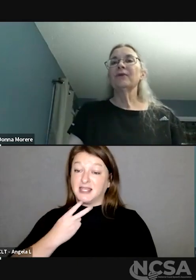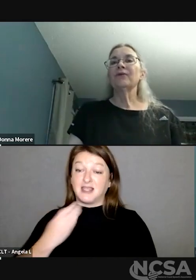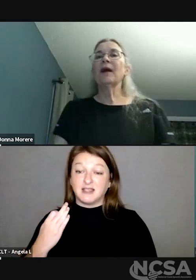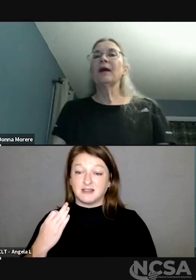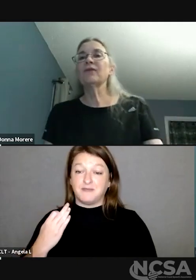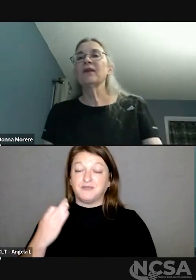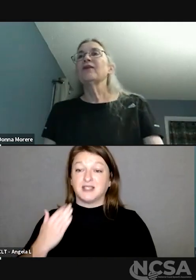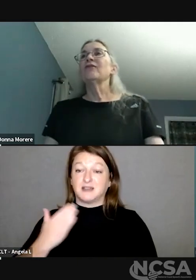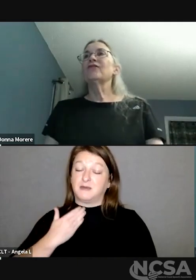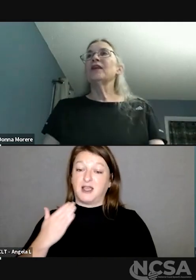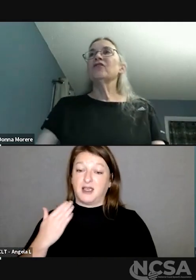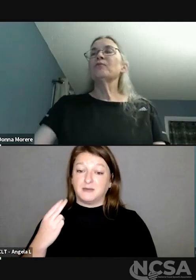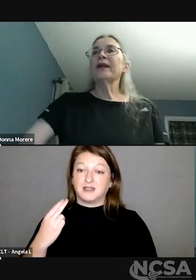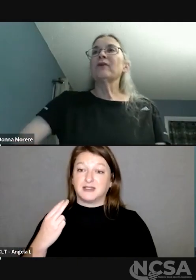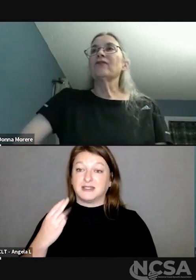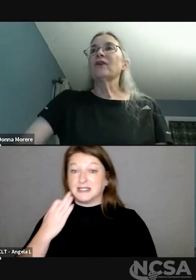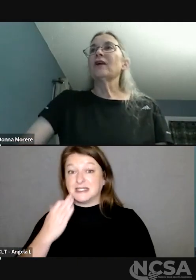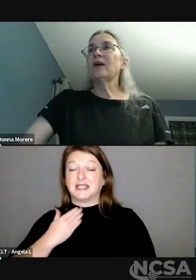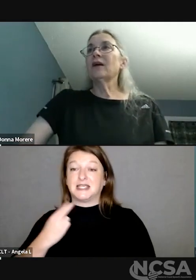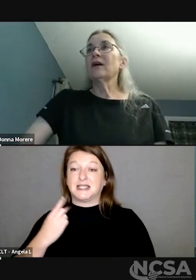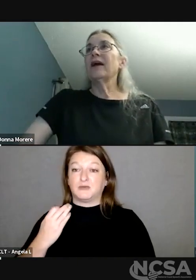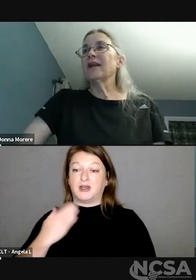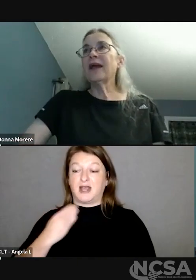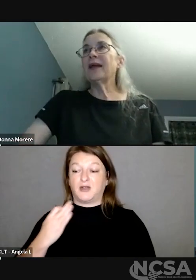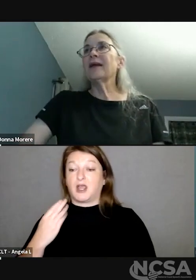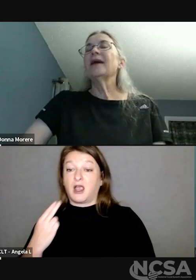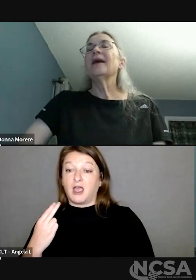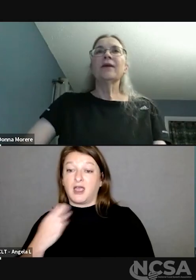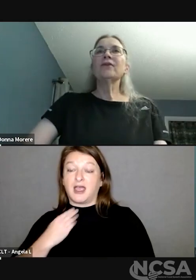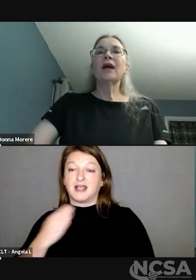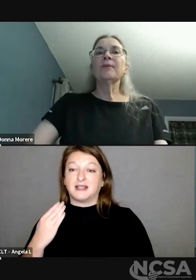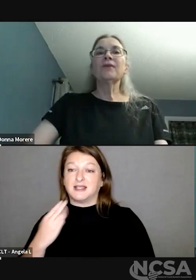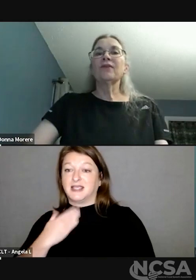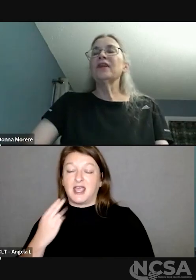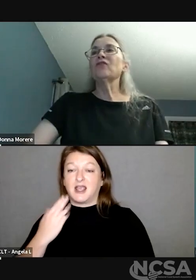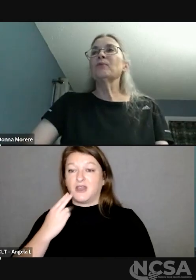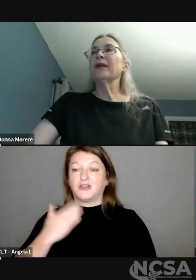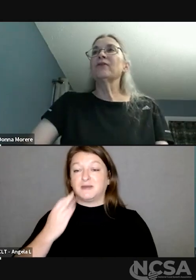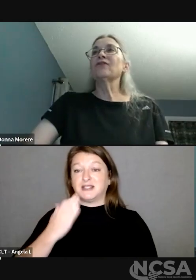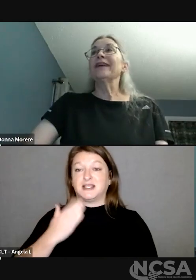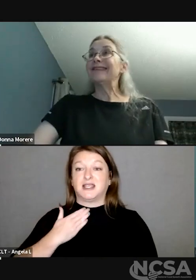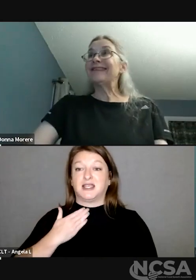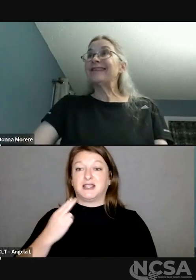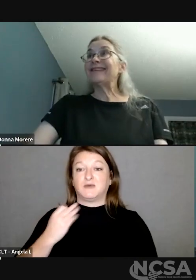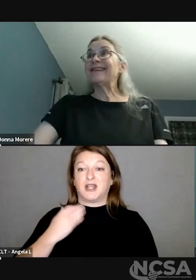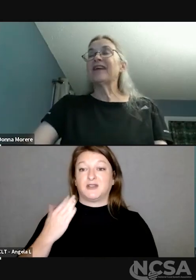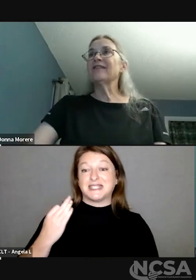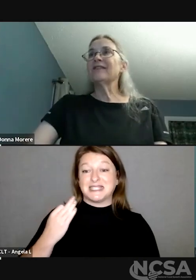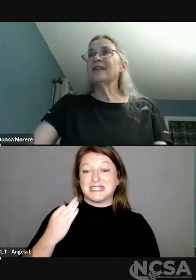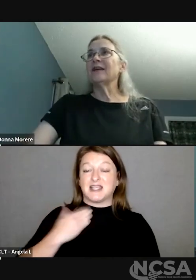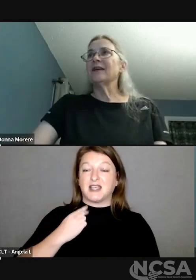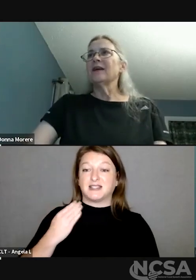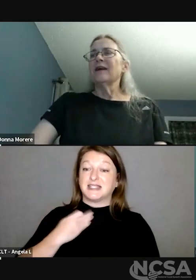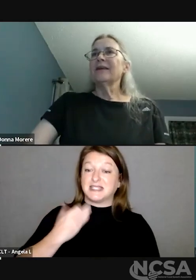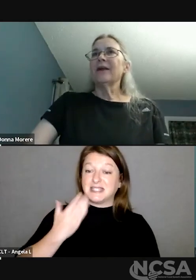sometimes /c/ is pronounced /k/ as in cake and other times /c/ pronounced /s/ is in /city/. You know.